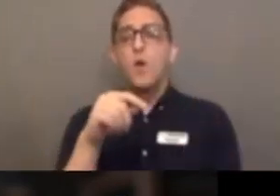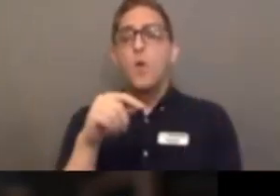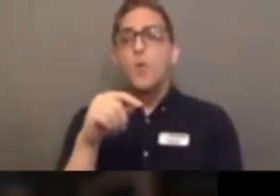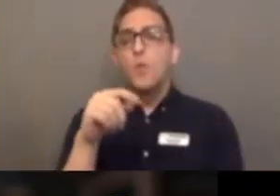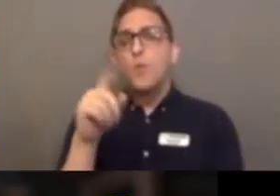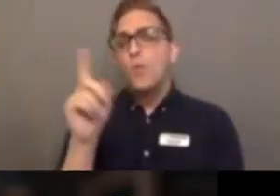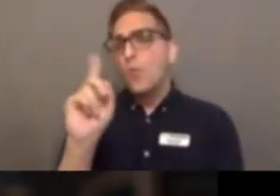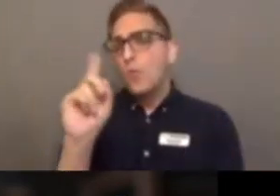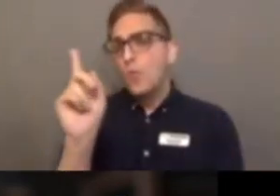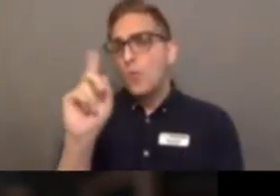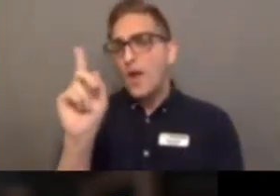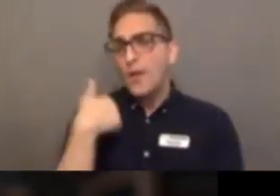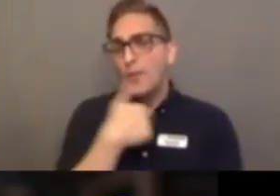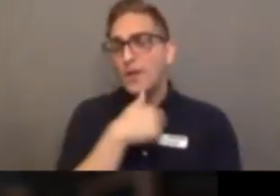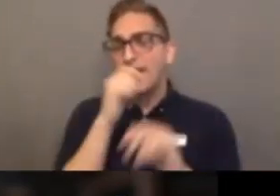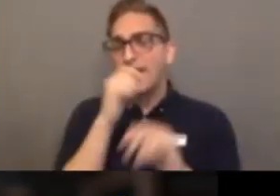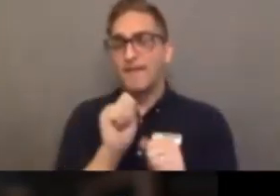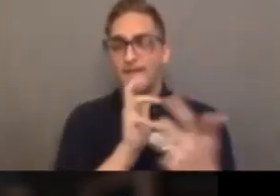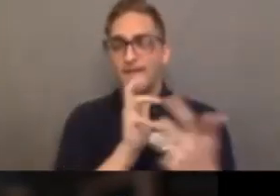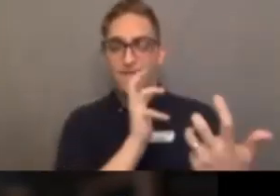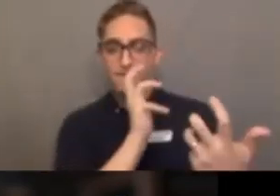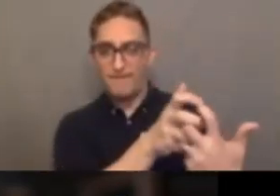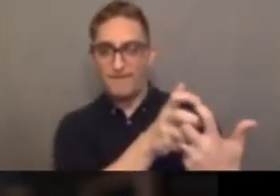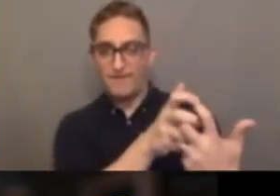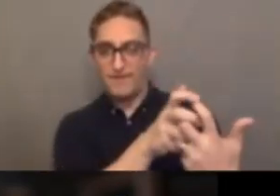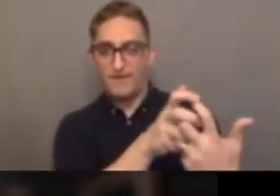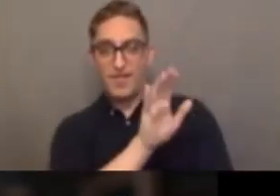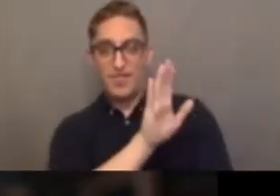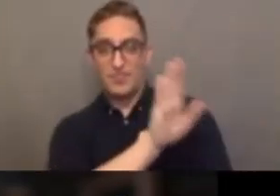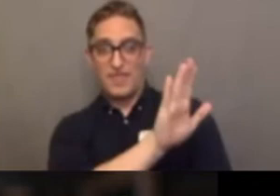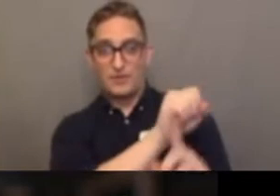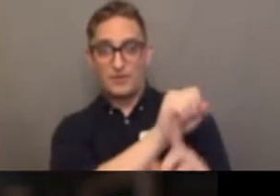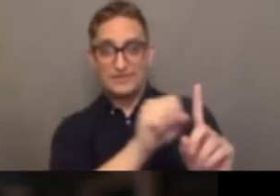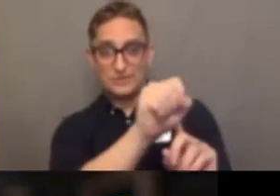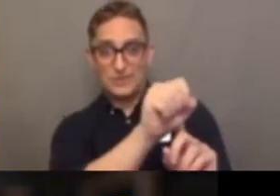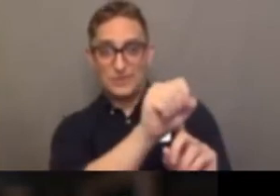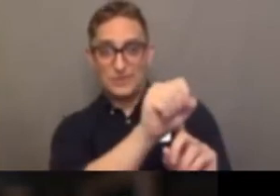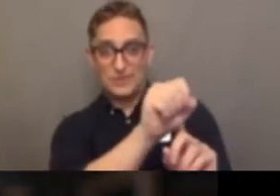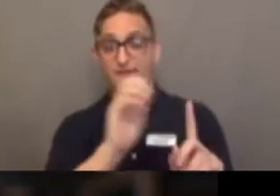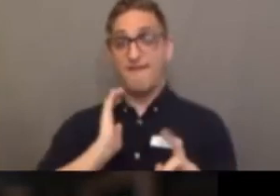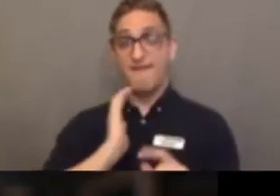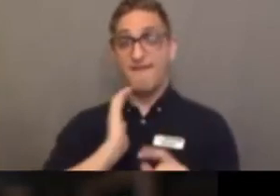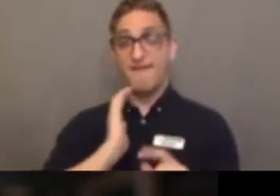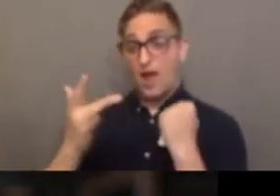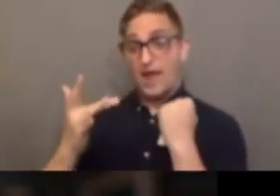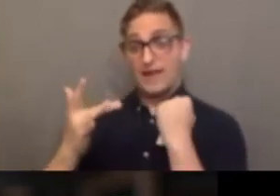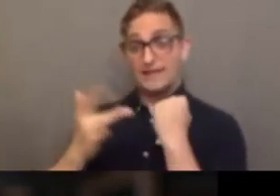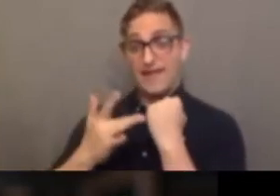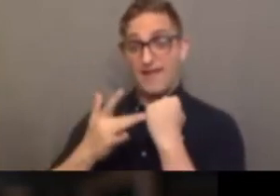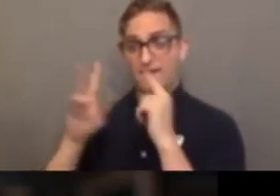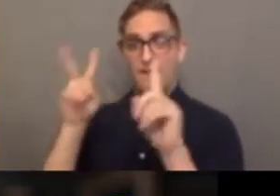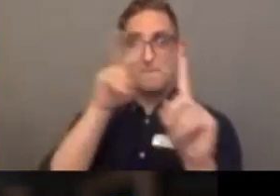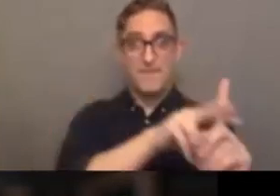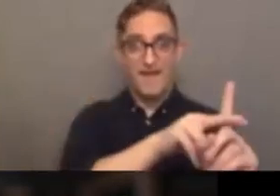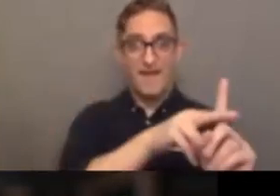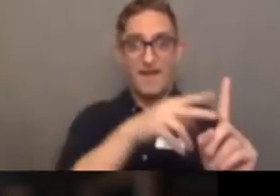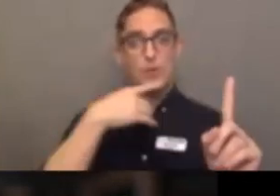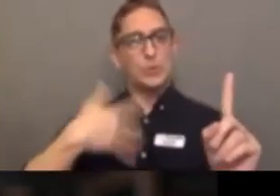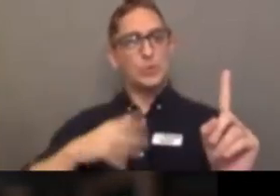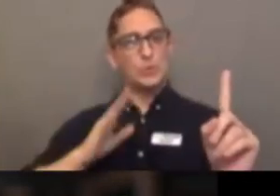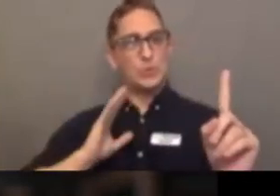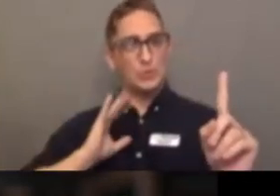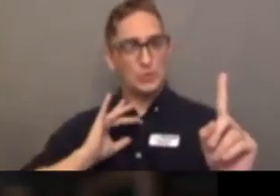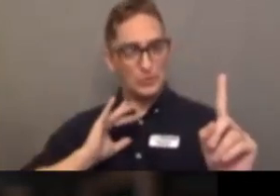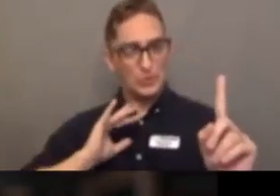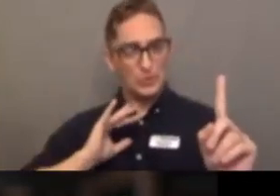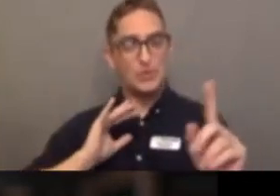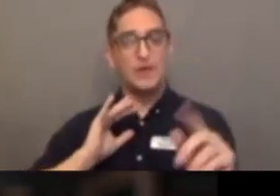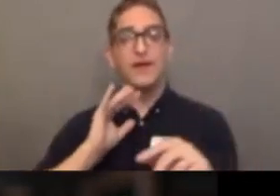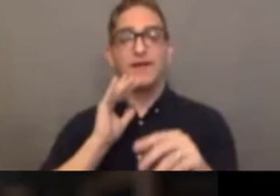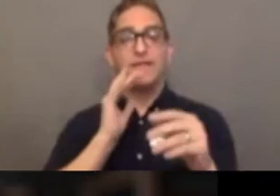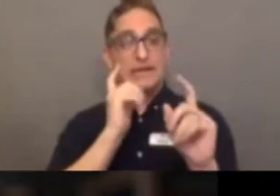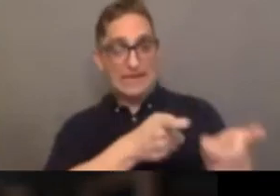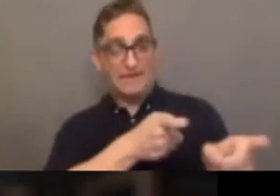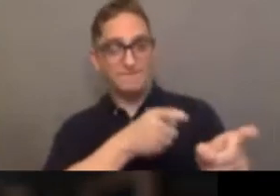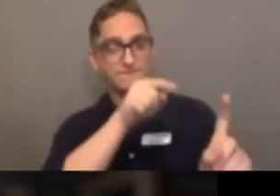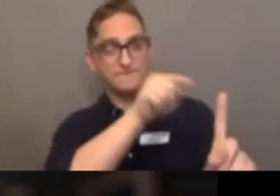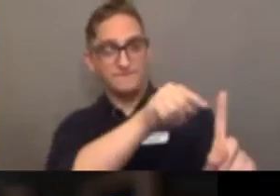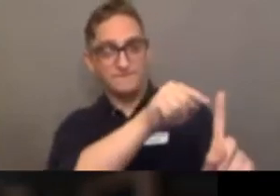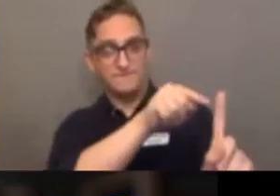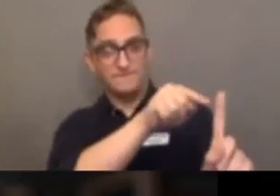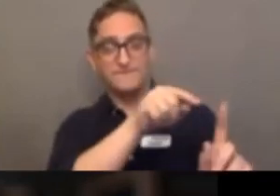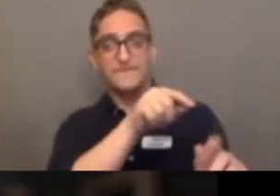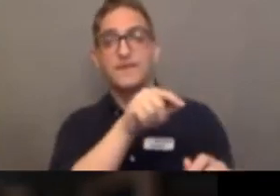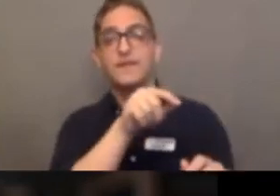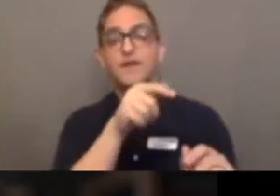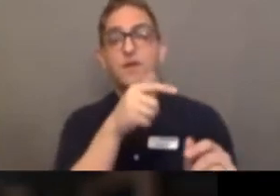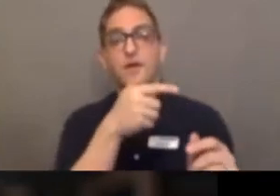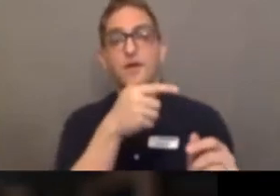where they're at and apply our technological brilliance to giving them the ability to participate